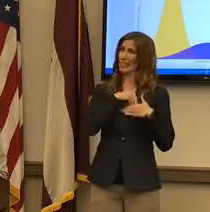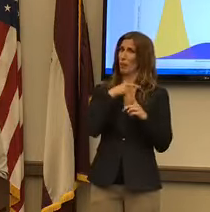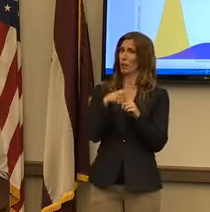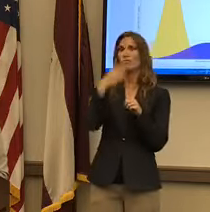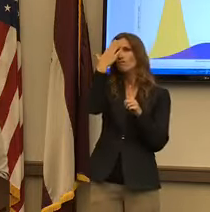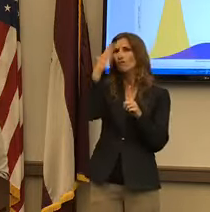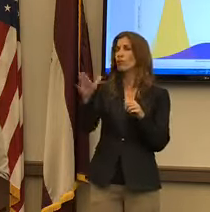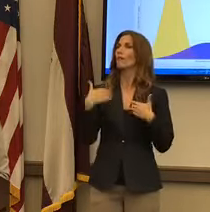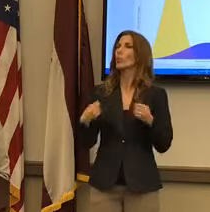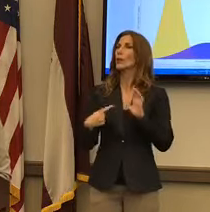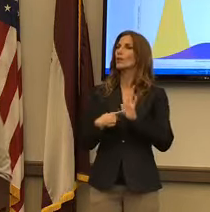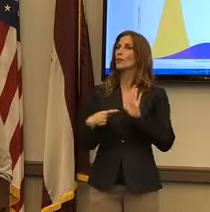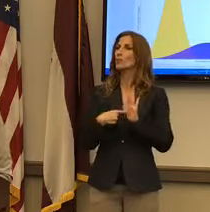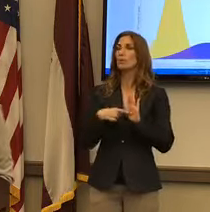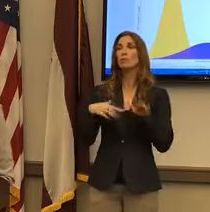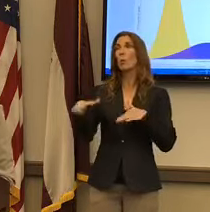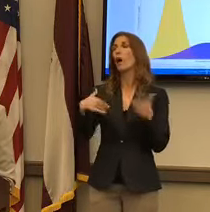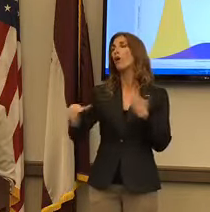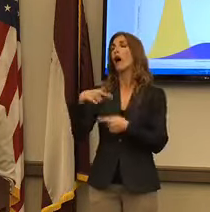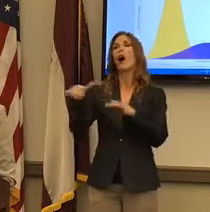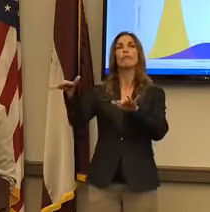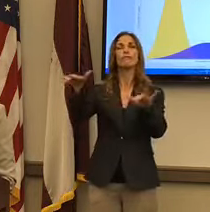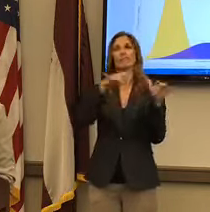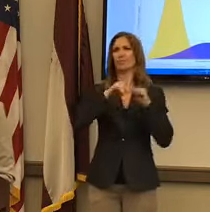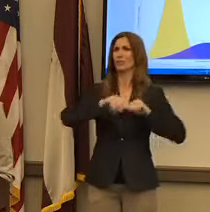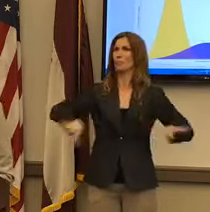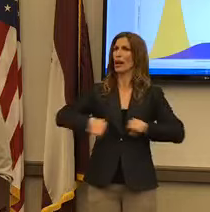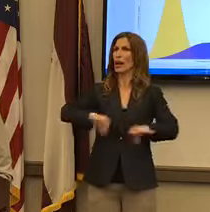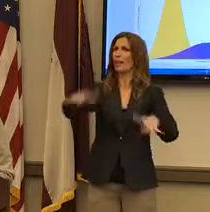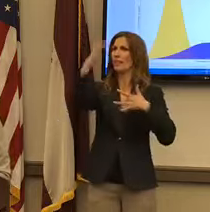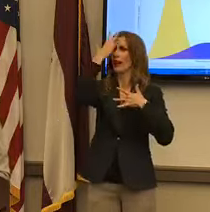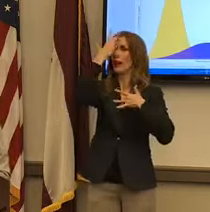positive and is walking around spreading this virus we don't know who you are